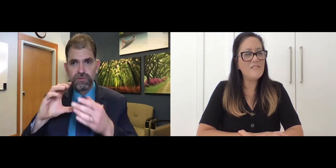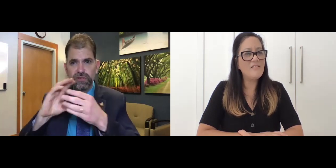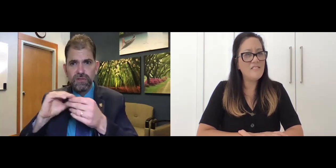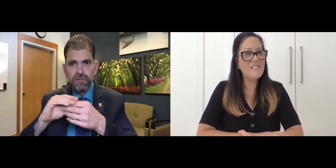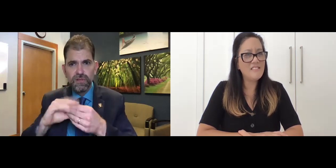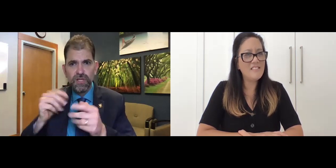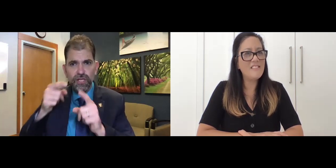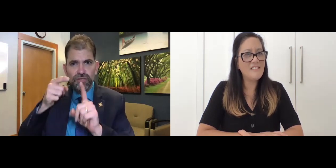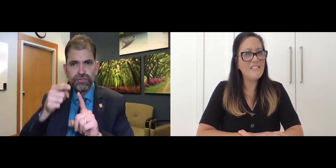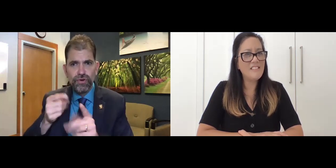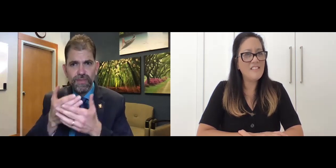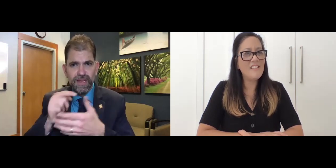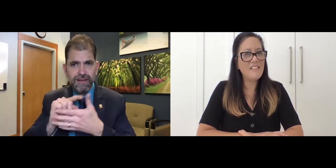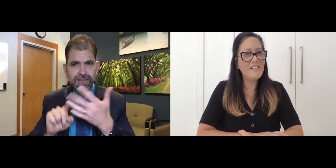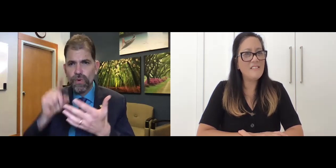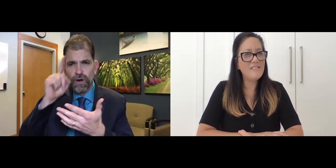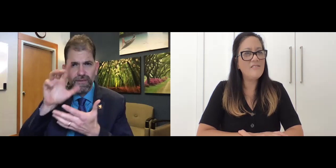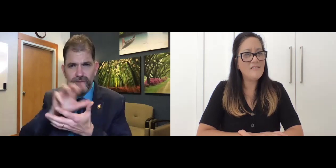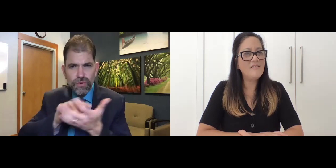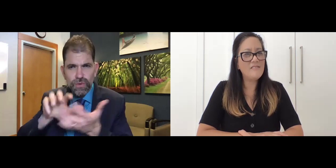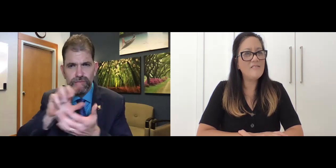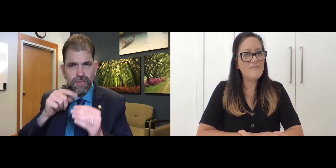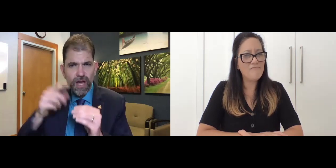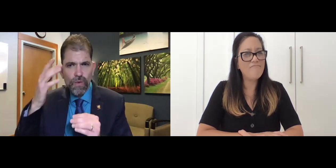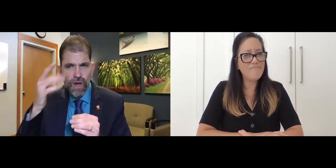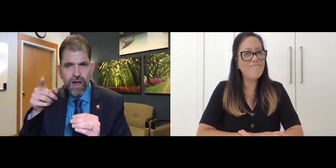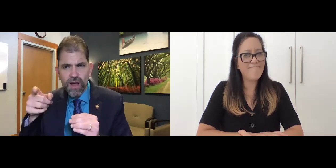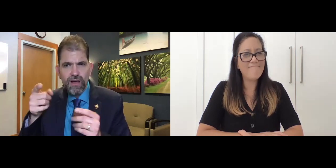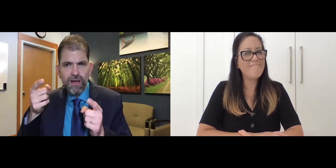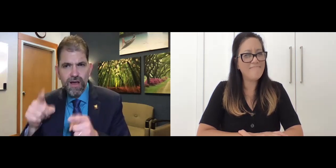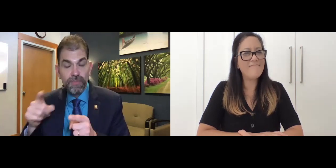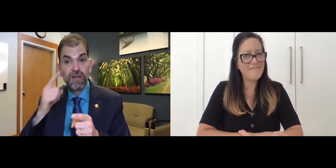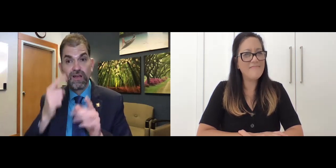with some of the information because it's confusing